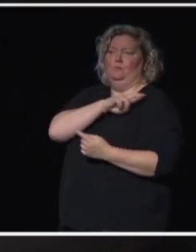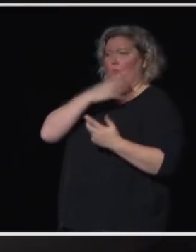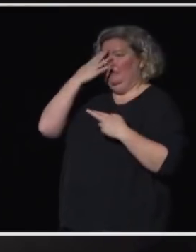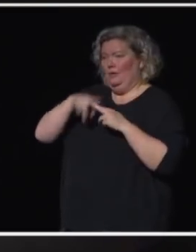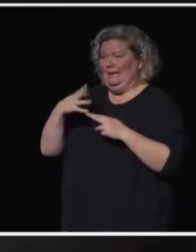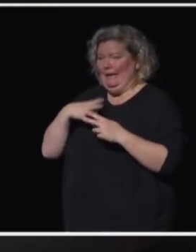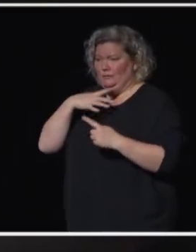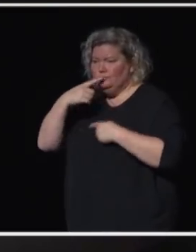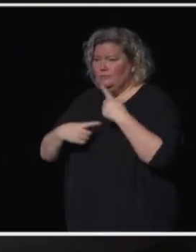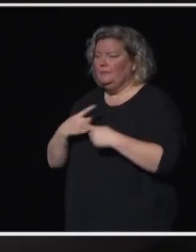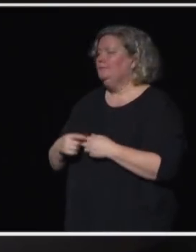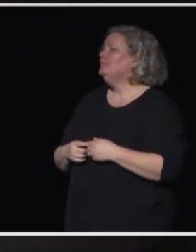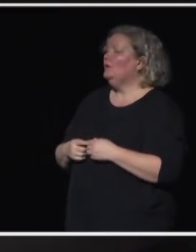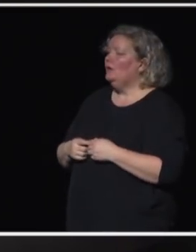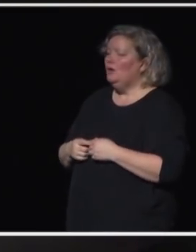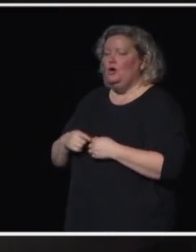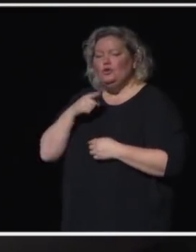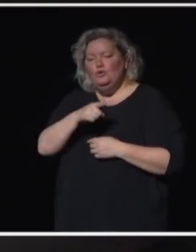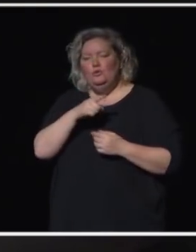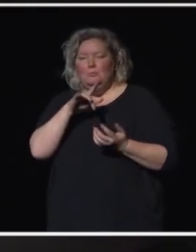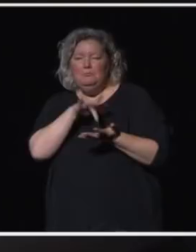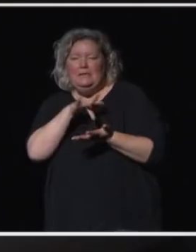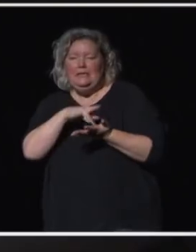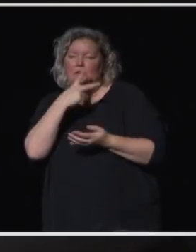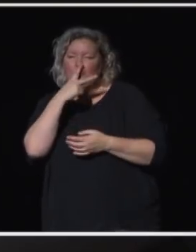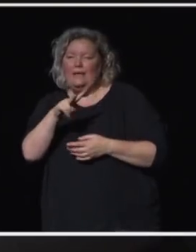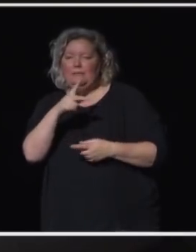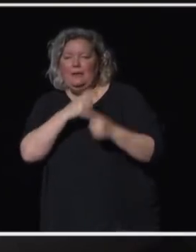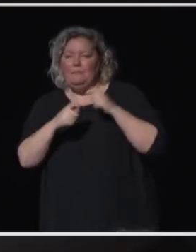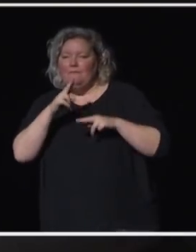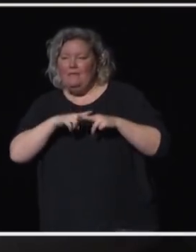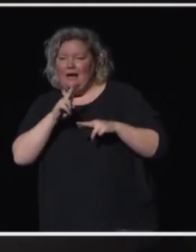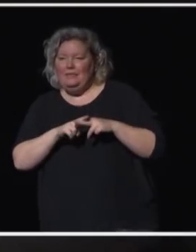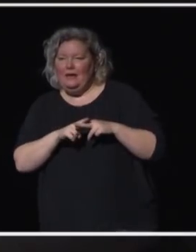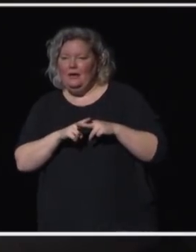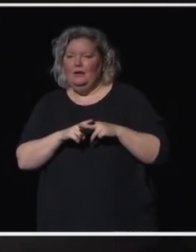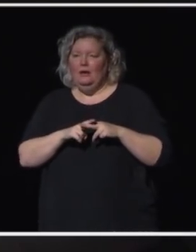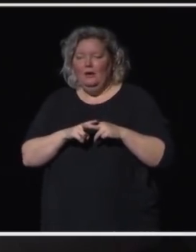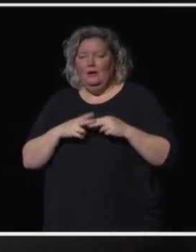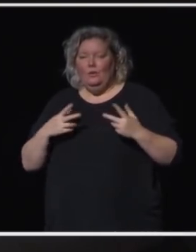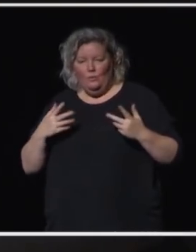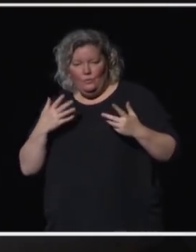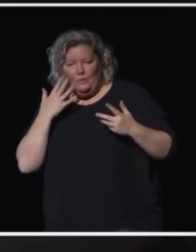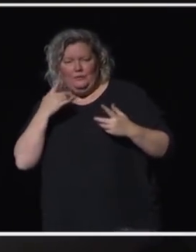You were in your mid-20s when you became a dad. Mmhmm. I reckon you really know fear when you become a parent. Yeah, you do.